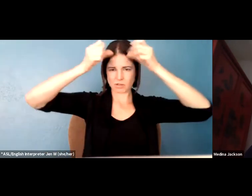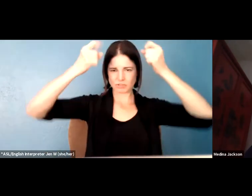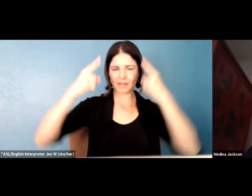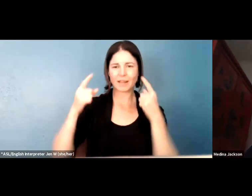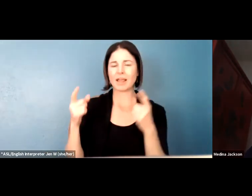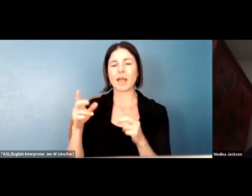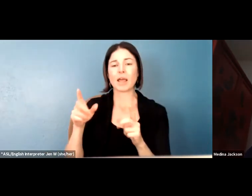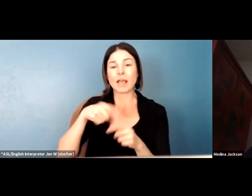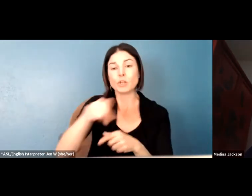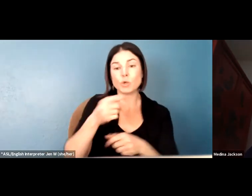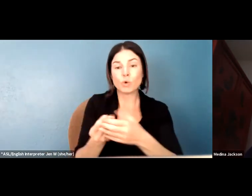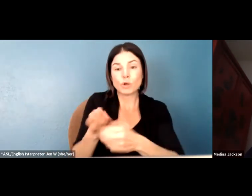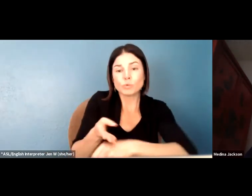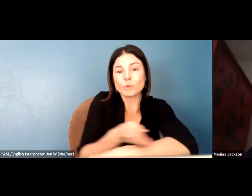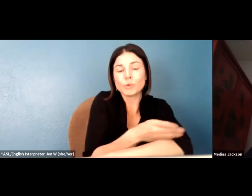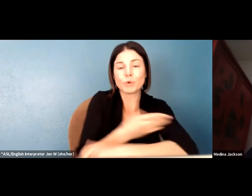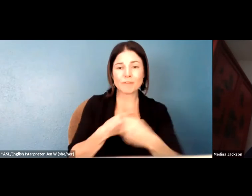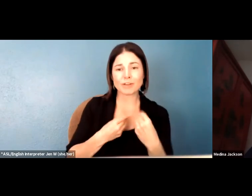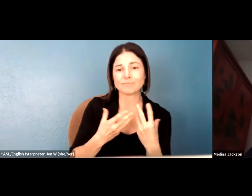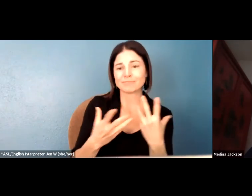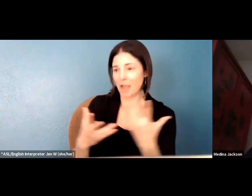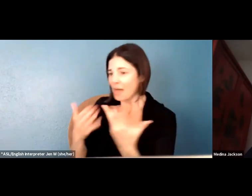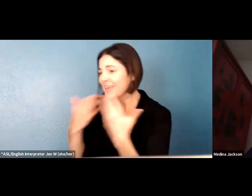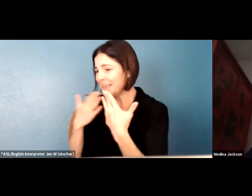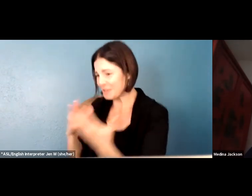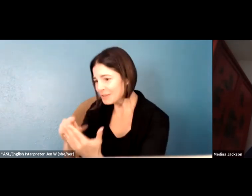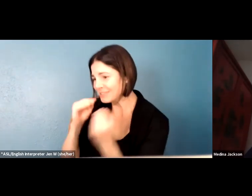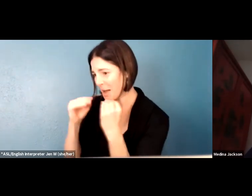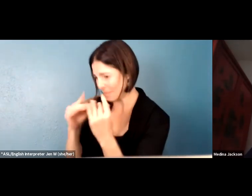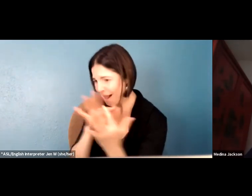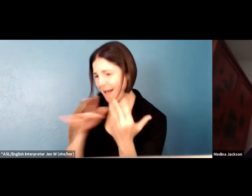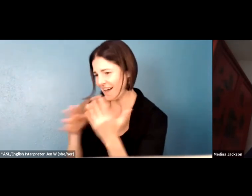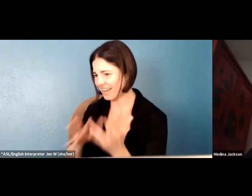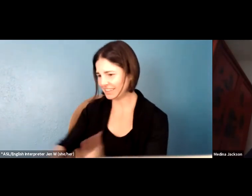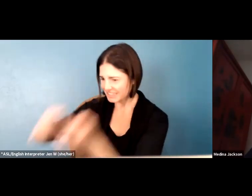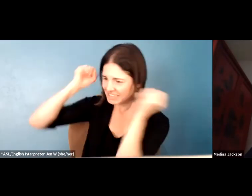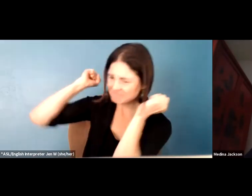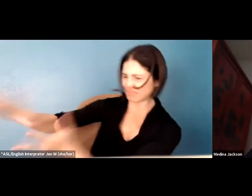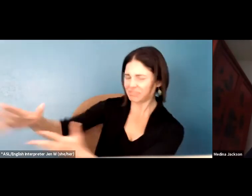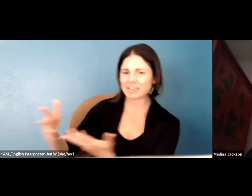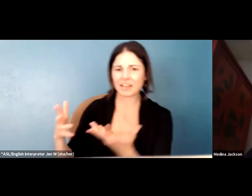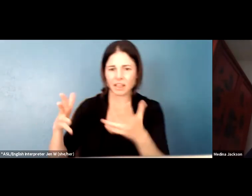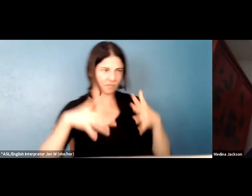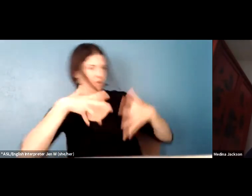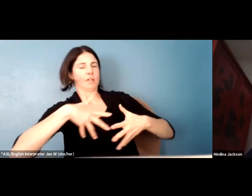after you used her up as your lesson relationship and left her with your scent and shell that she will have to clean up or her